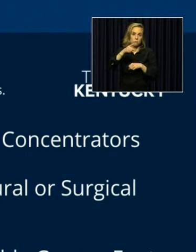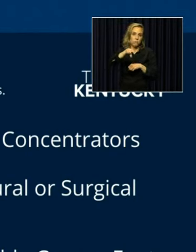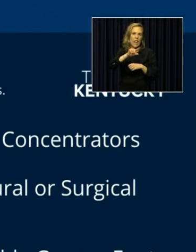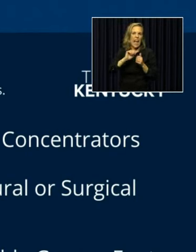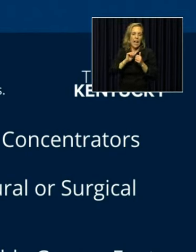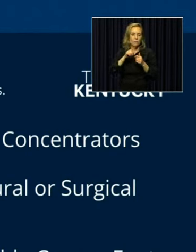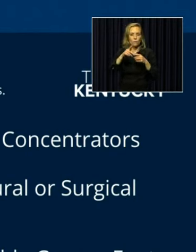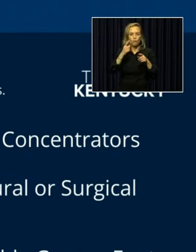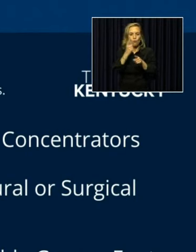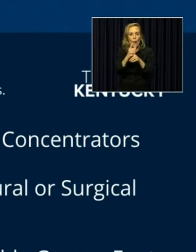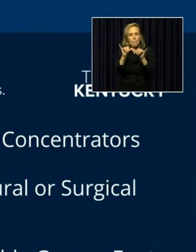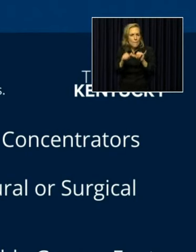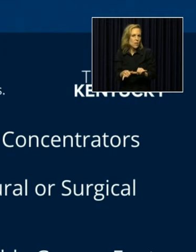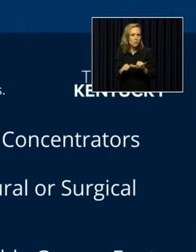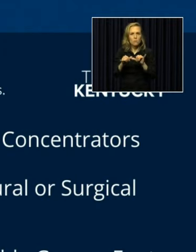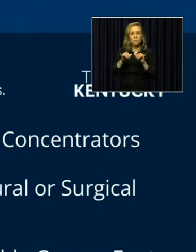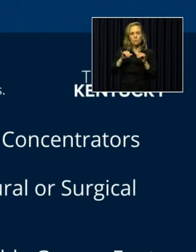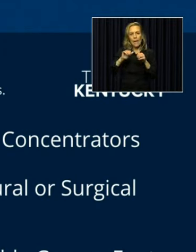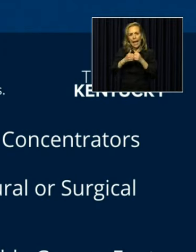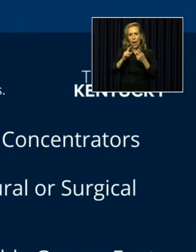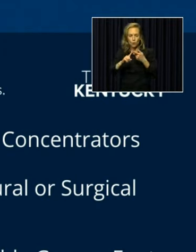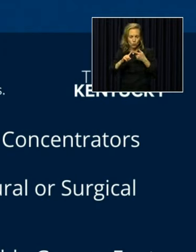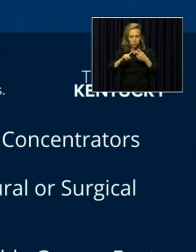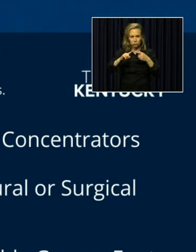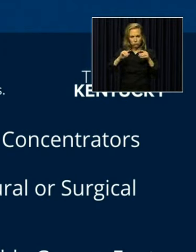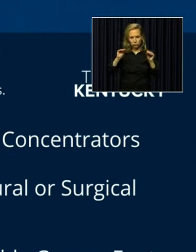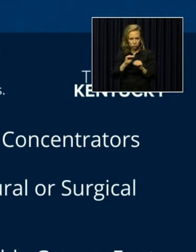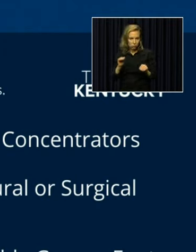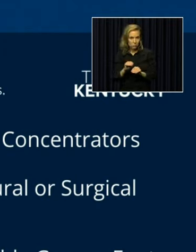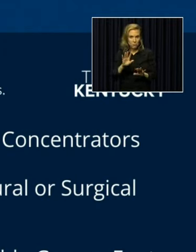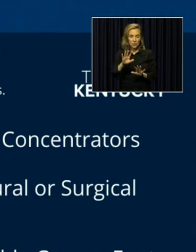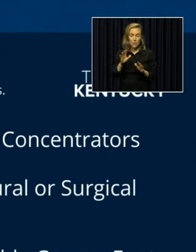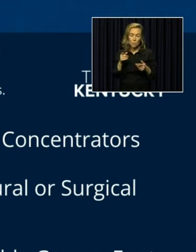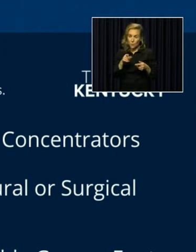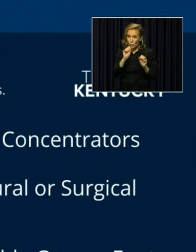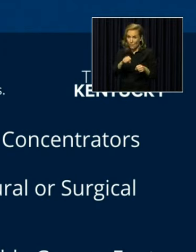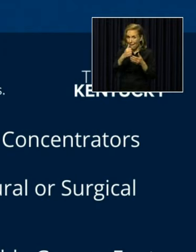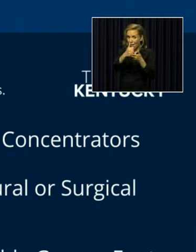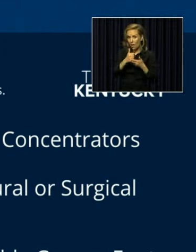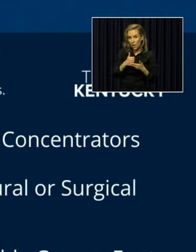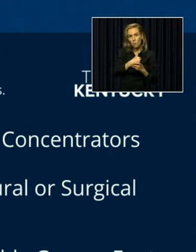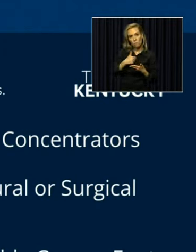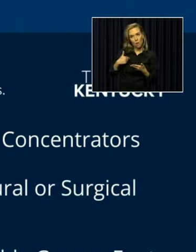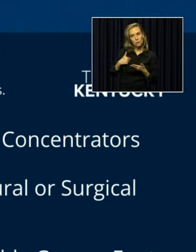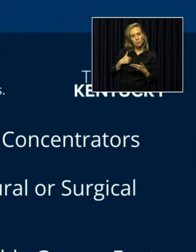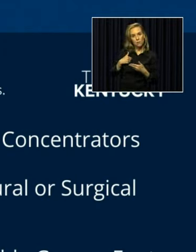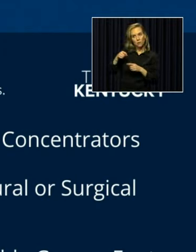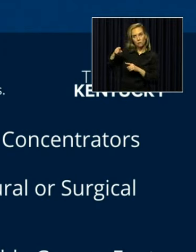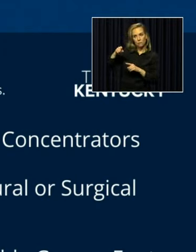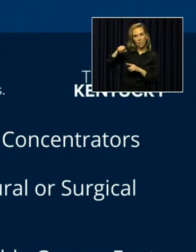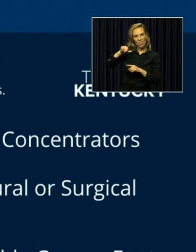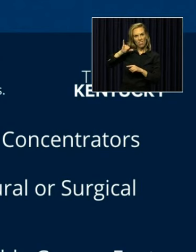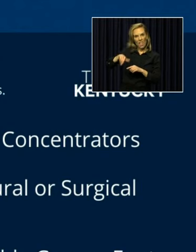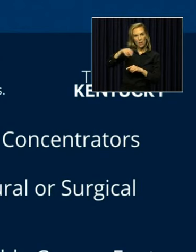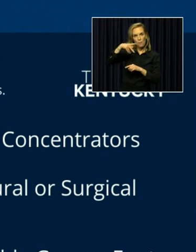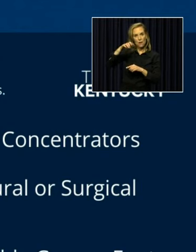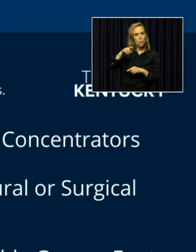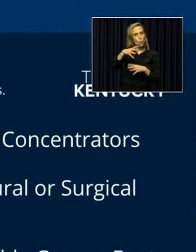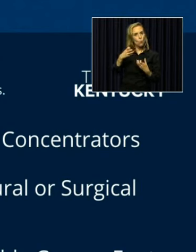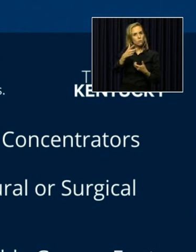HUGE NUMBERS OF DONATIONS. WE HAVE A STATE FILLED WITH GOOD PEOPLE THAT WANT TO HELP.